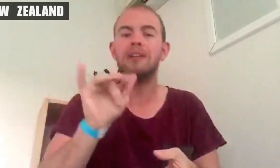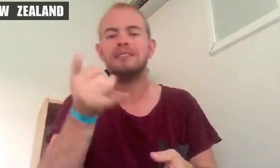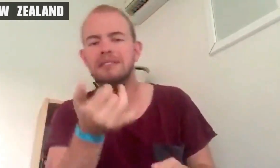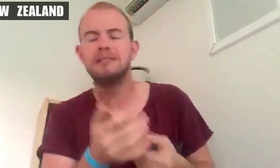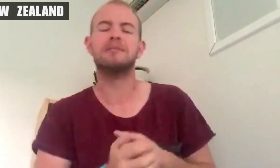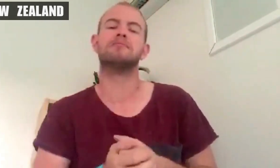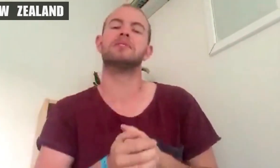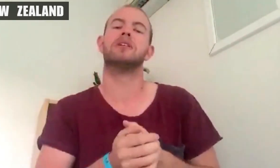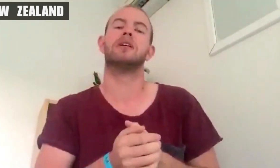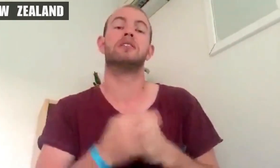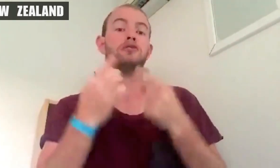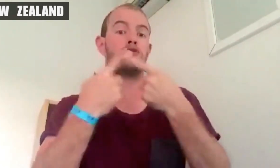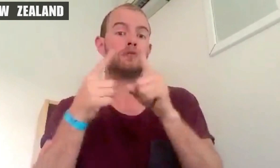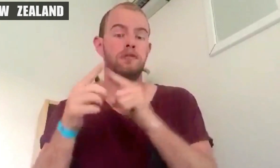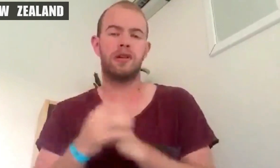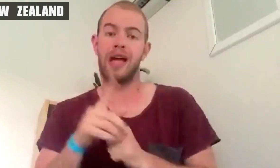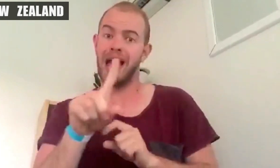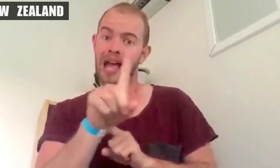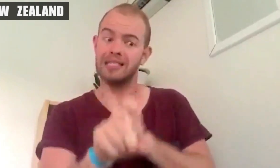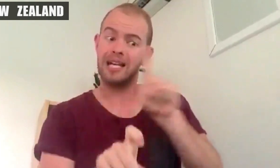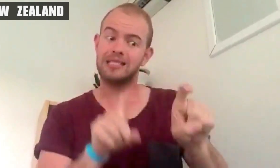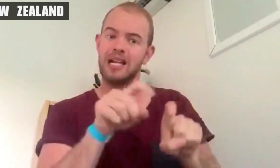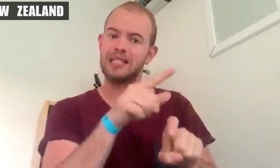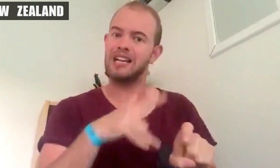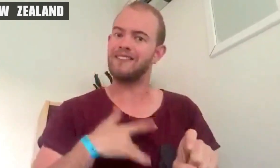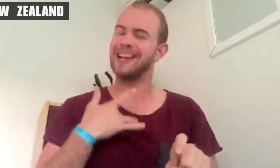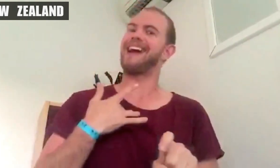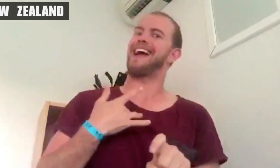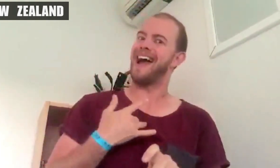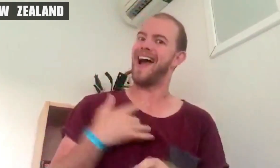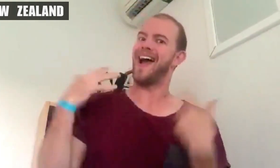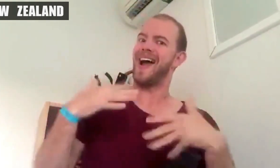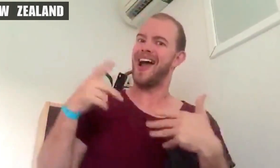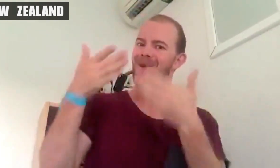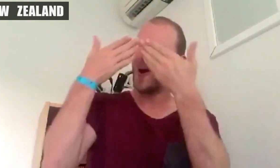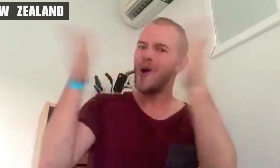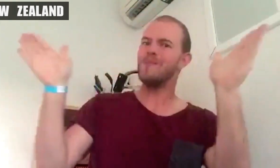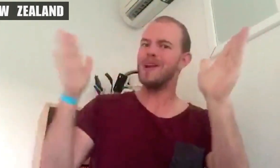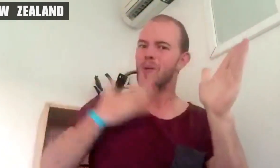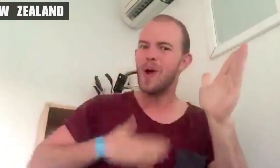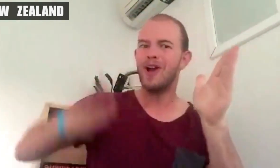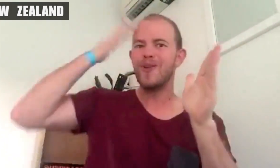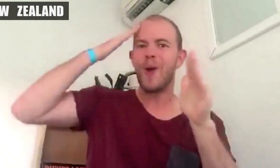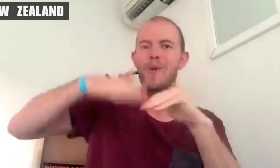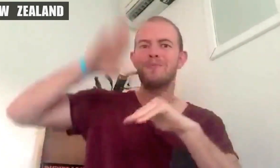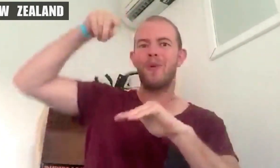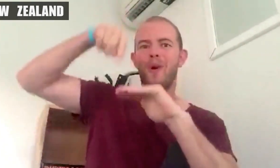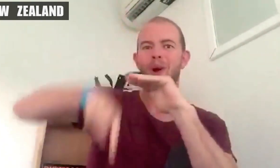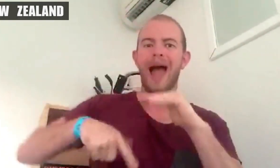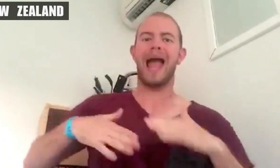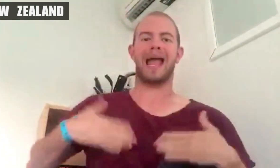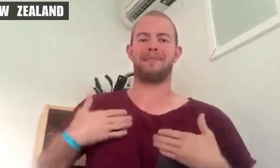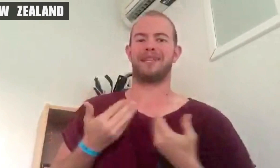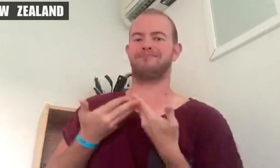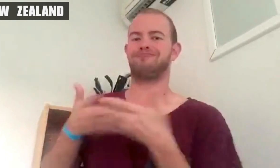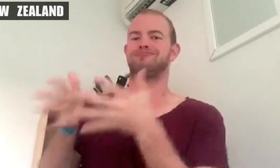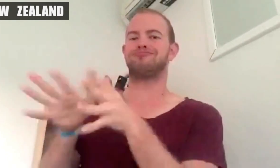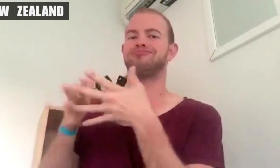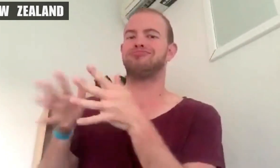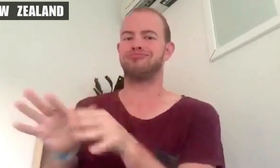Asking qustions will show that you are open to learning new things Wanting to know more about them will open up more communication between you and them